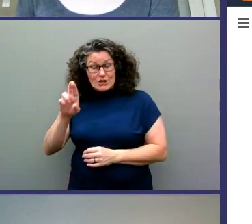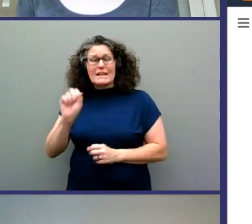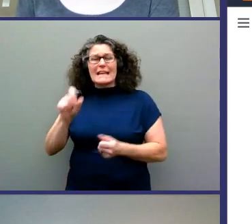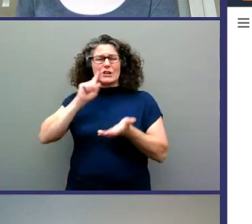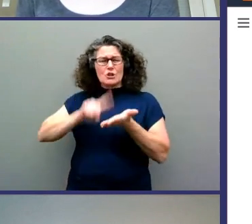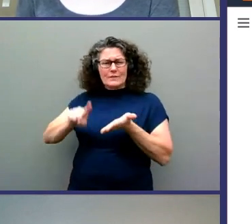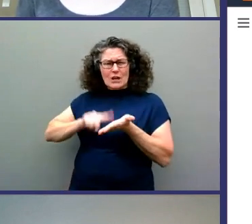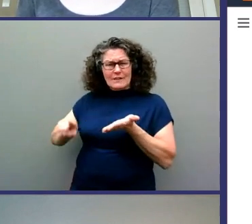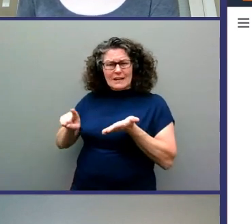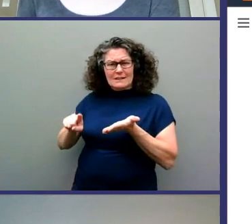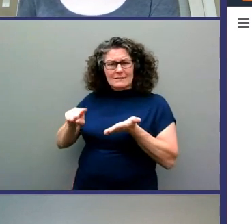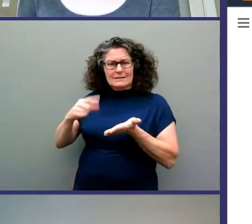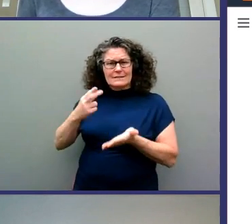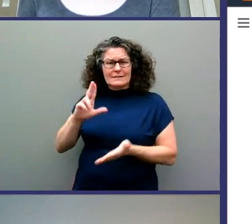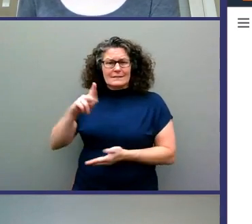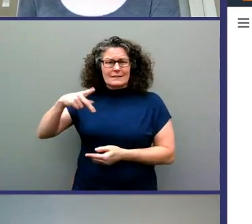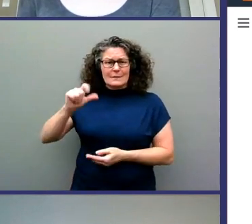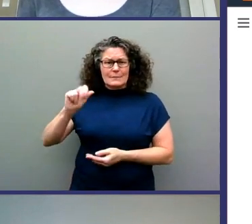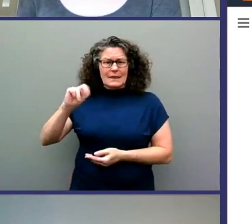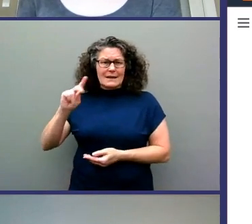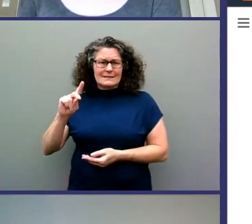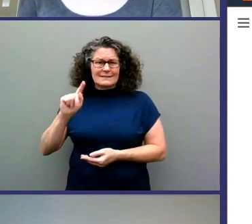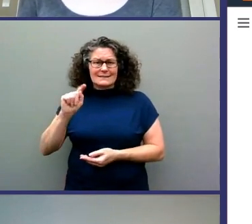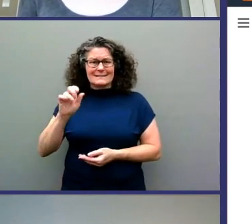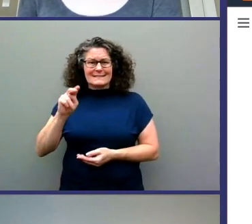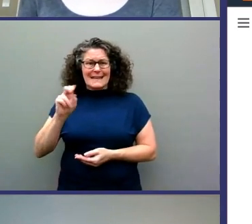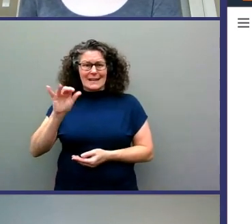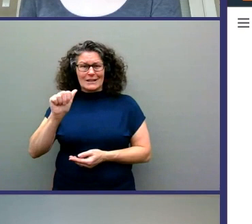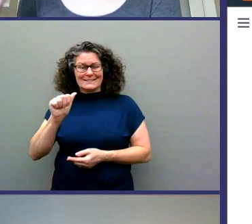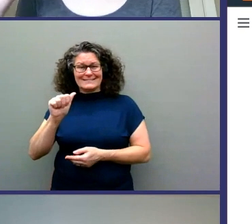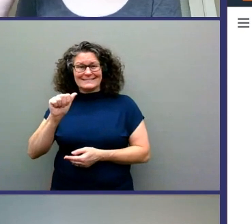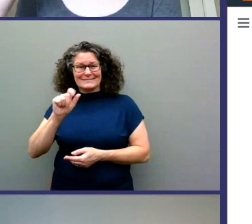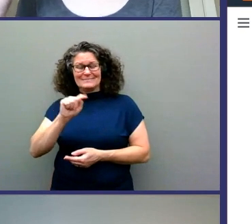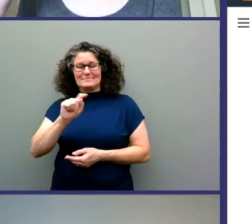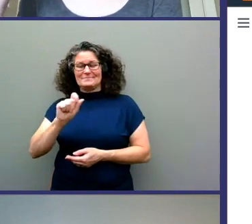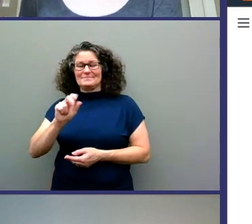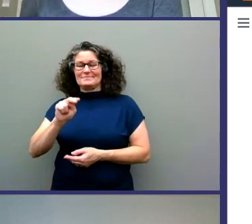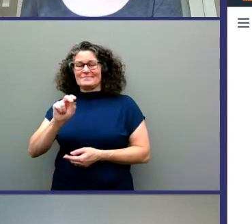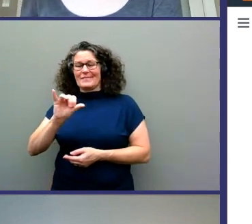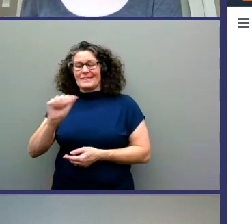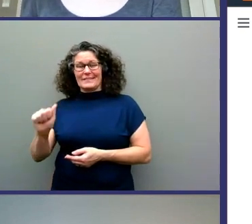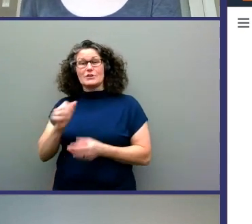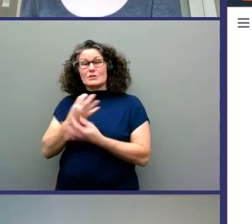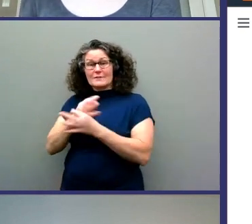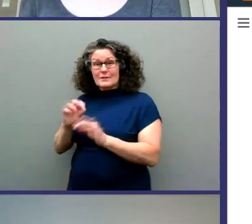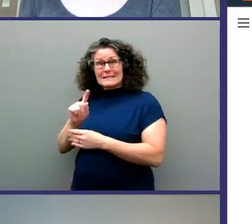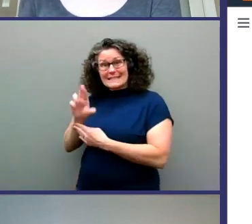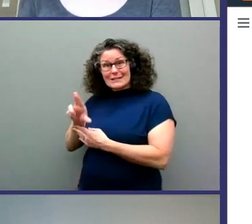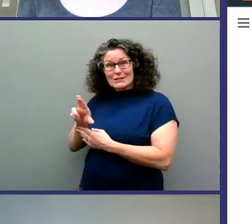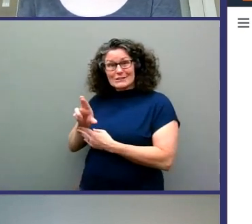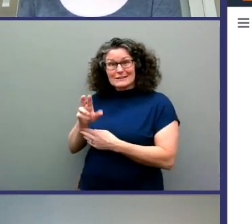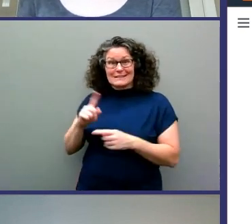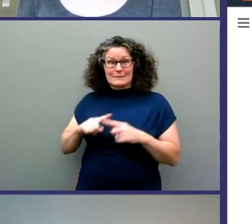'Cause Tanya's on, she's the expert. I don't wanna speak. I know there that there's a Free Tier, I'm not sure- - It has been verified.